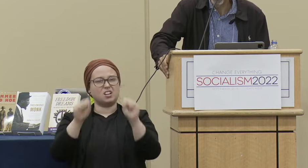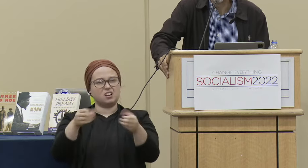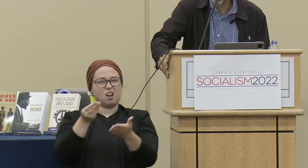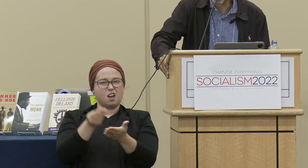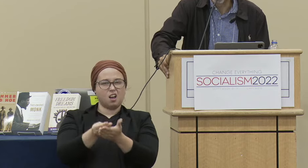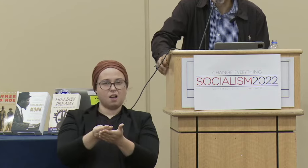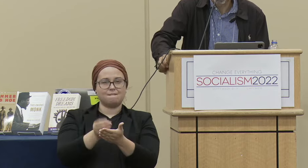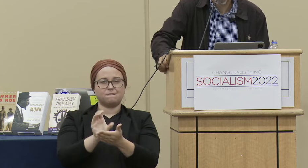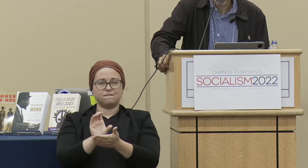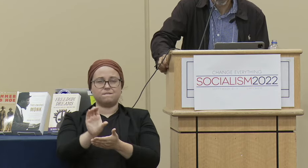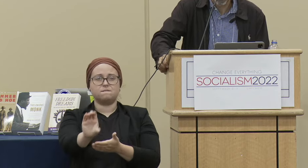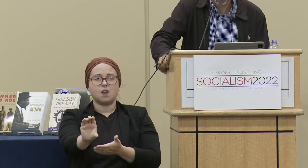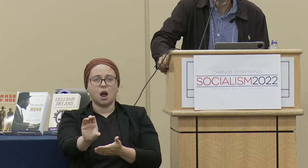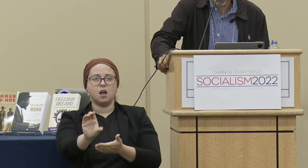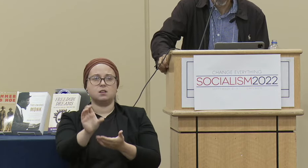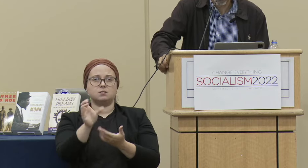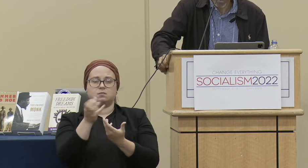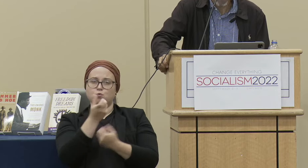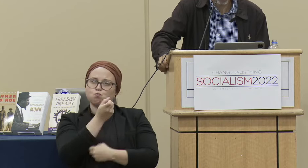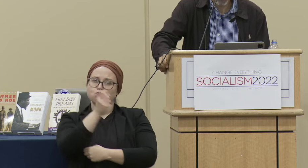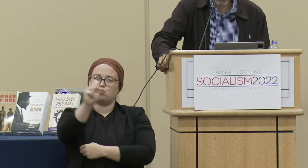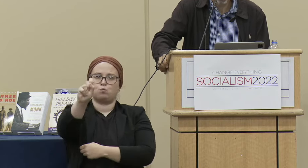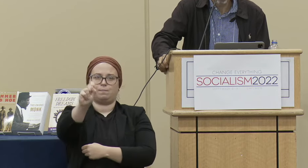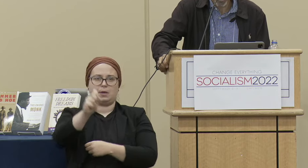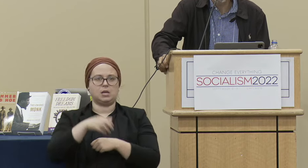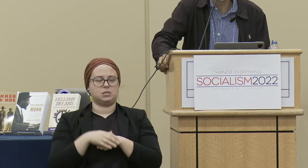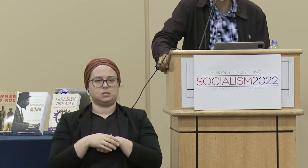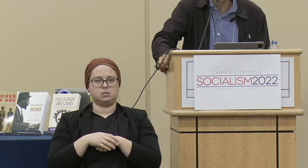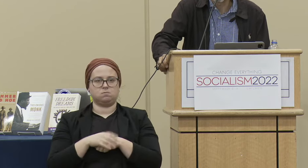chapter of Freedom Dreams was imagined to fund revolutionary